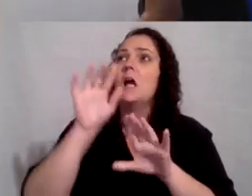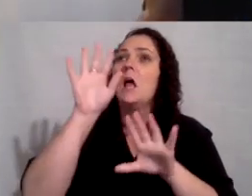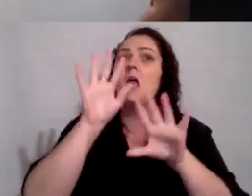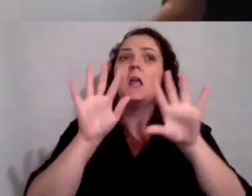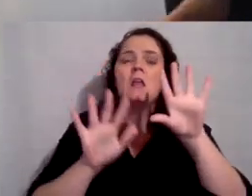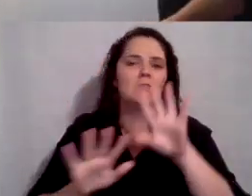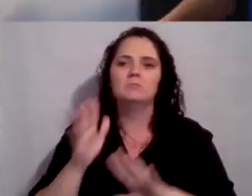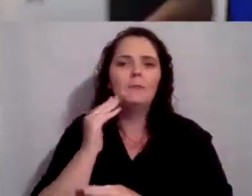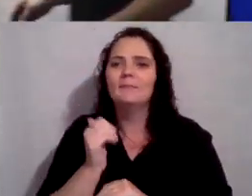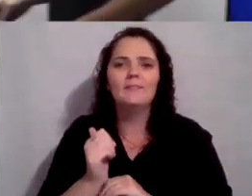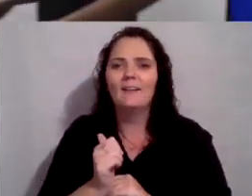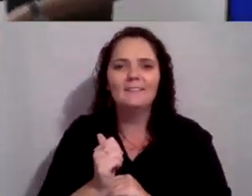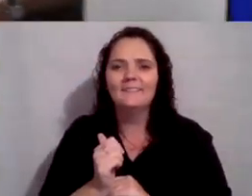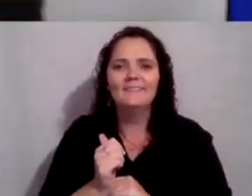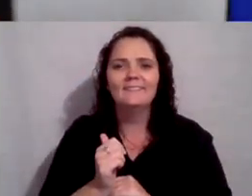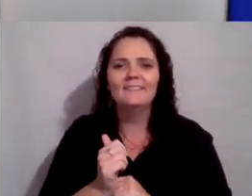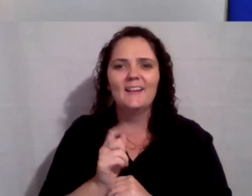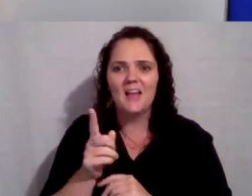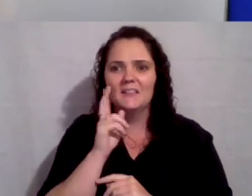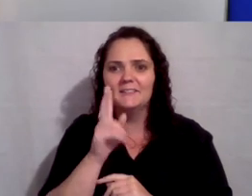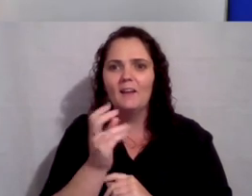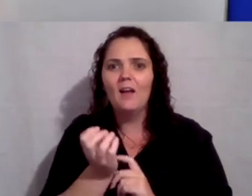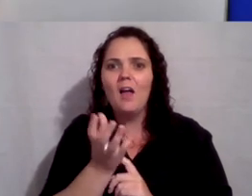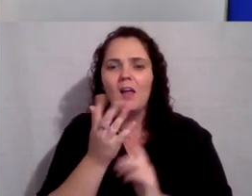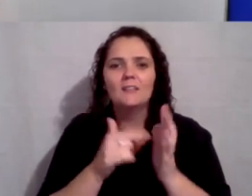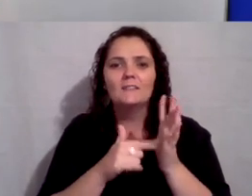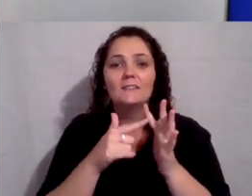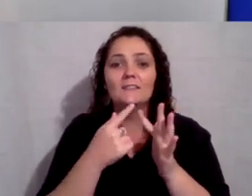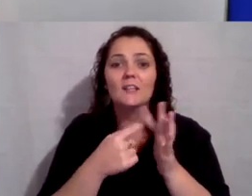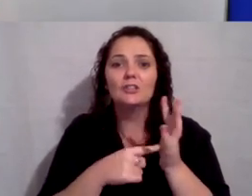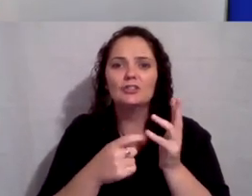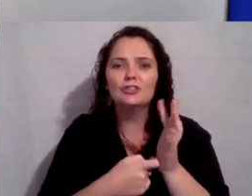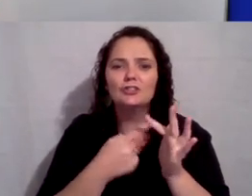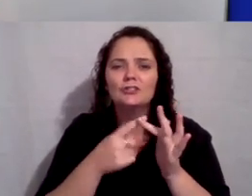smooth that's alright, if you're getting a little bit of the texture underneath it coming through, that's